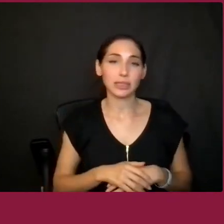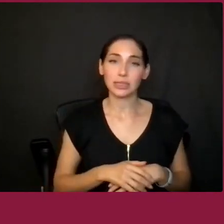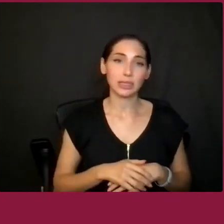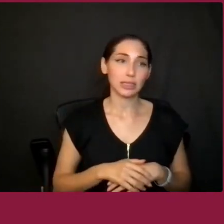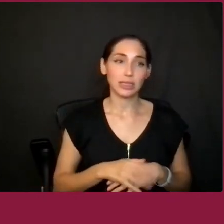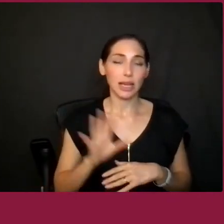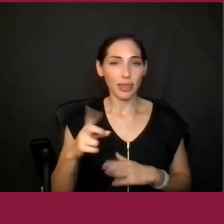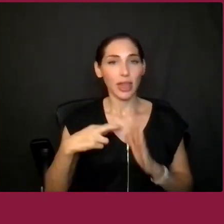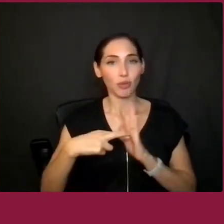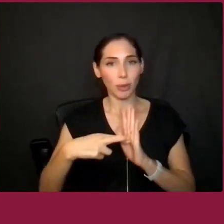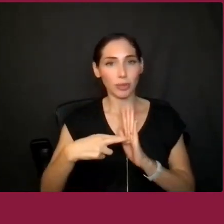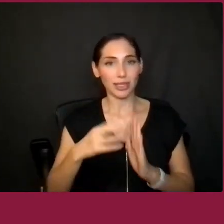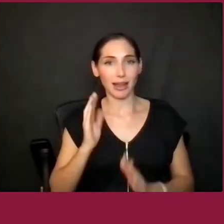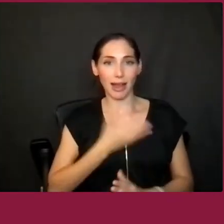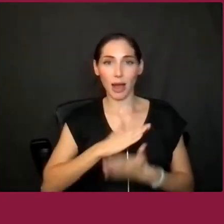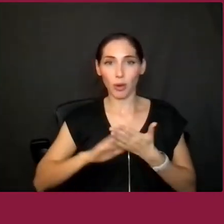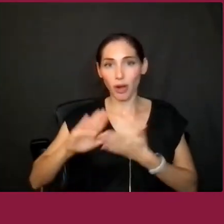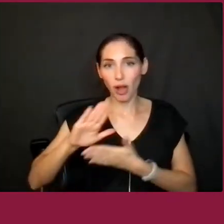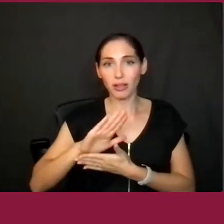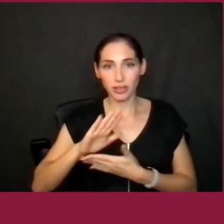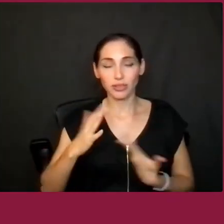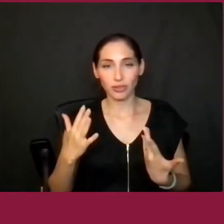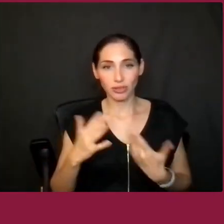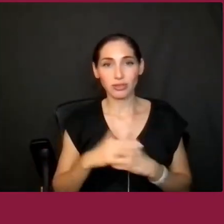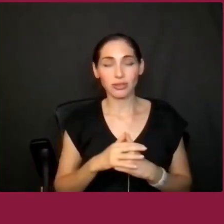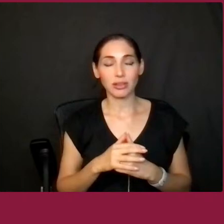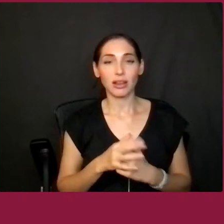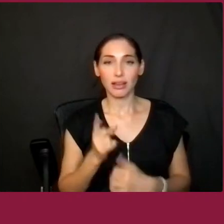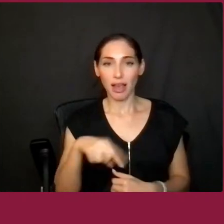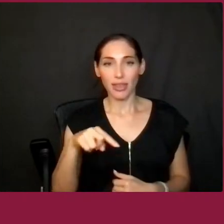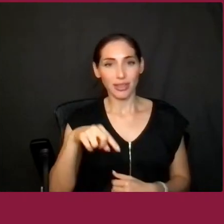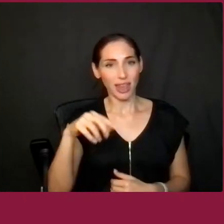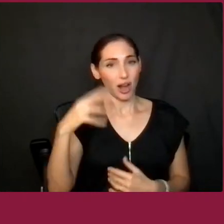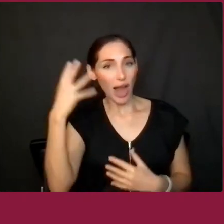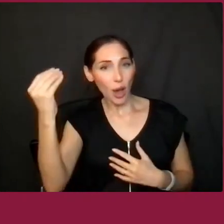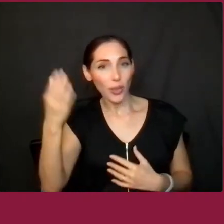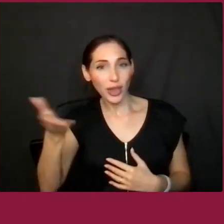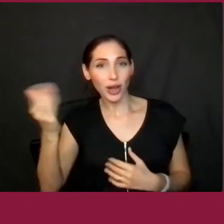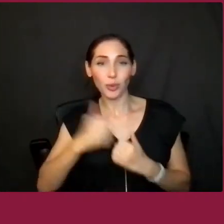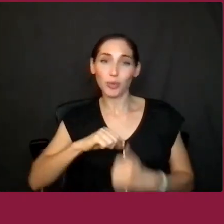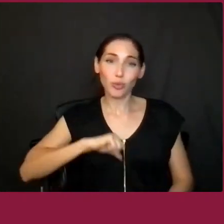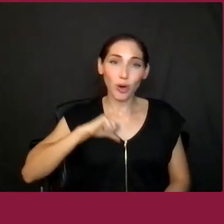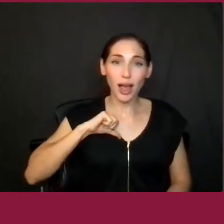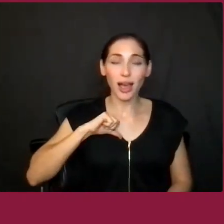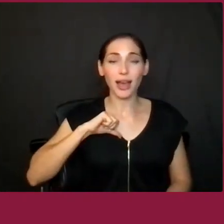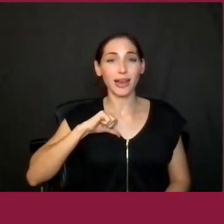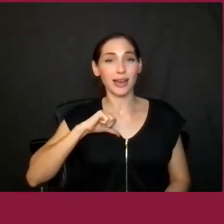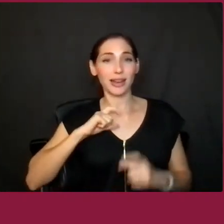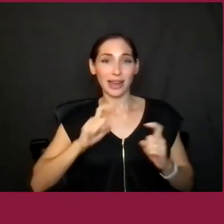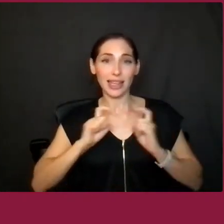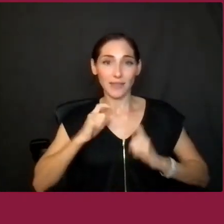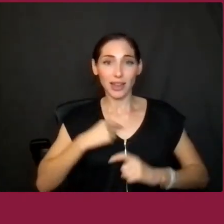They're, they're representing Antelope Valley Community College. They're out there with pride, giving us 110%.